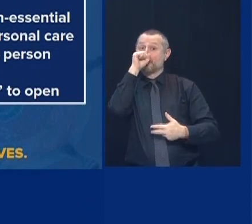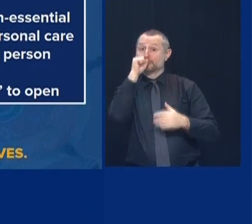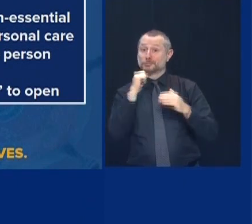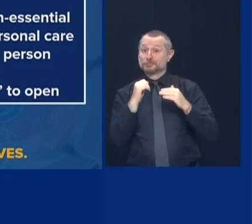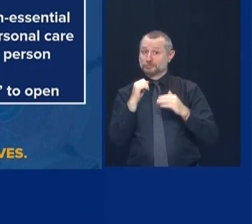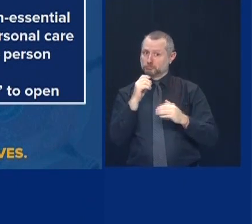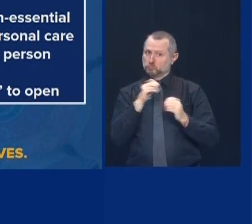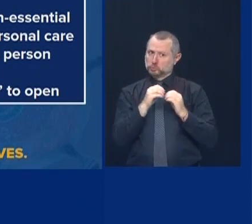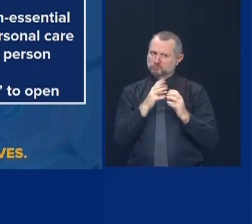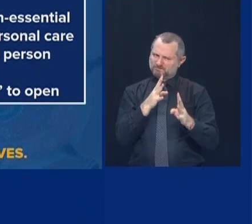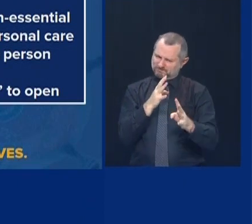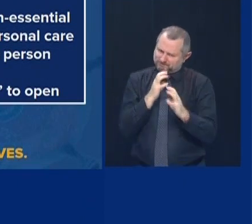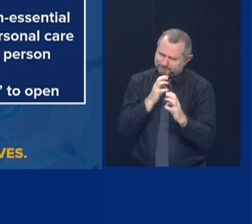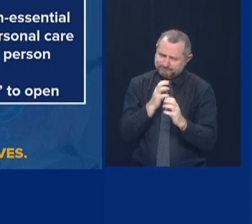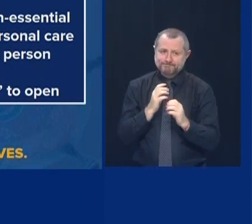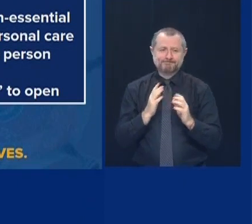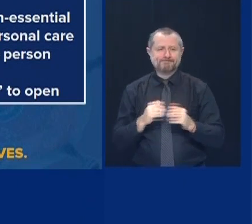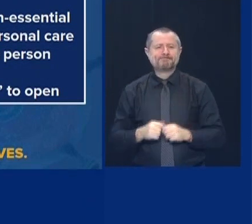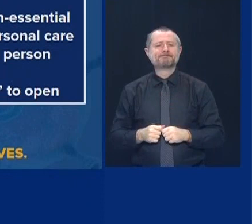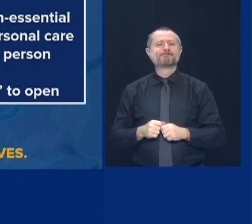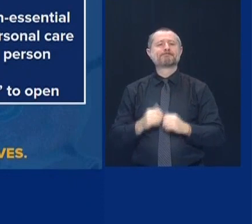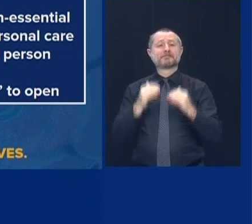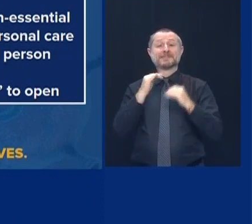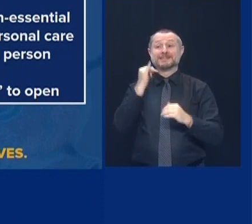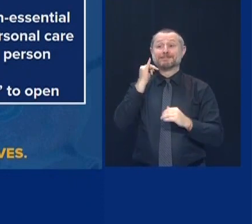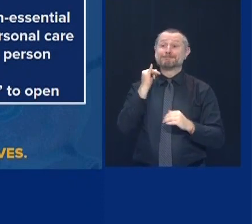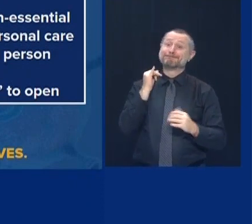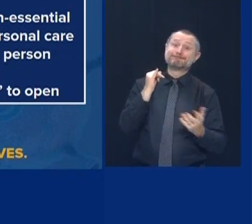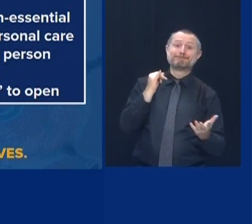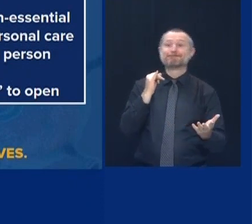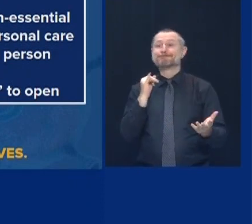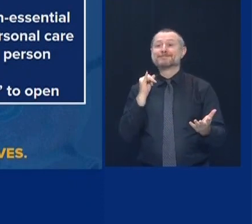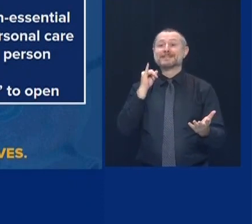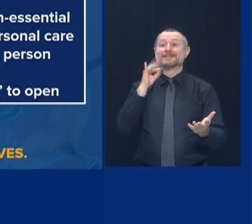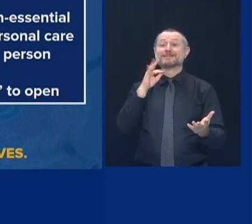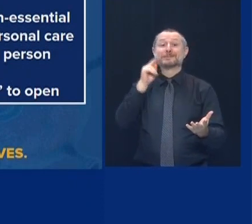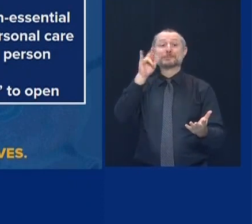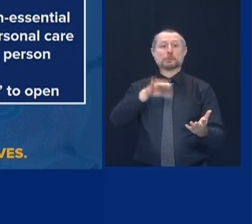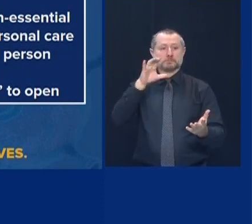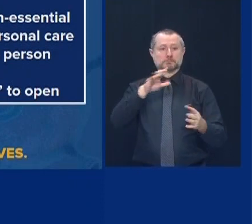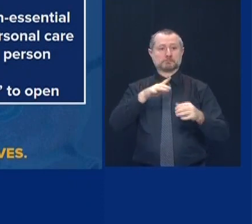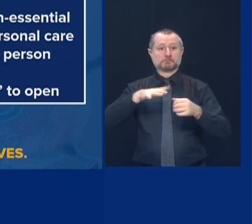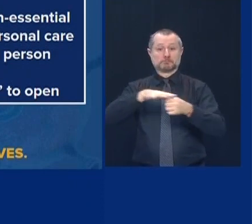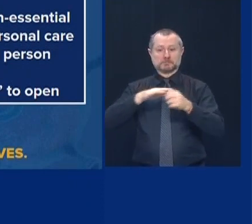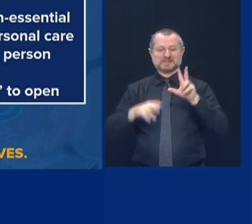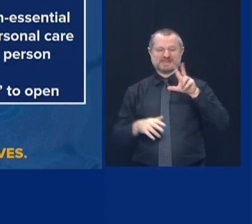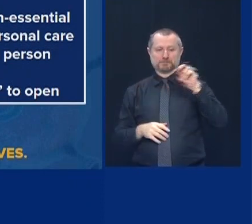TO DO MANDATORY 20% TESTING IN THE SCHOOLS.